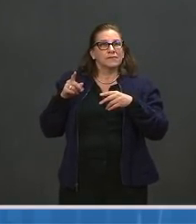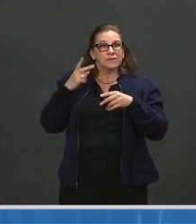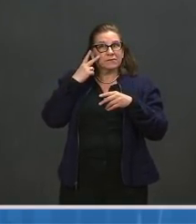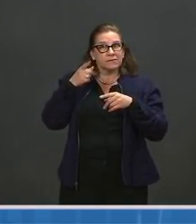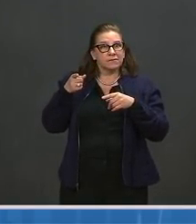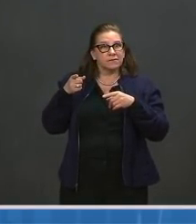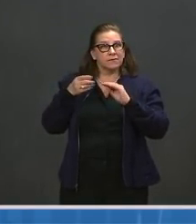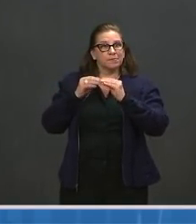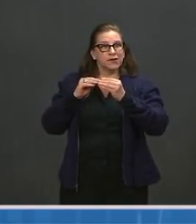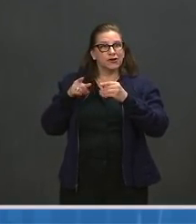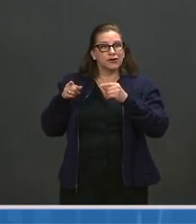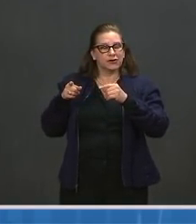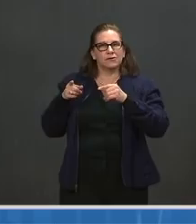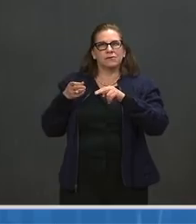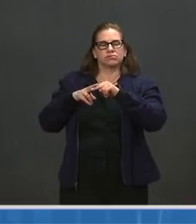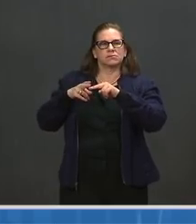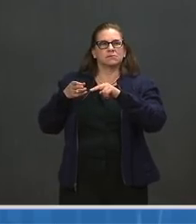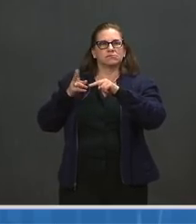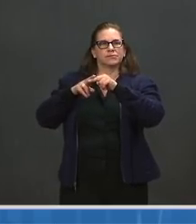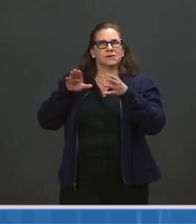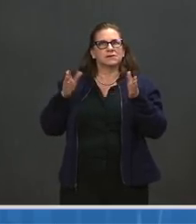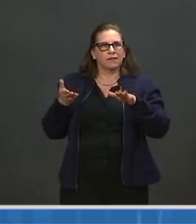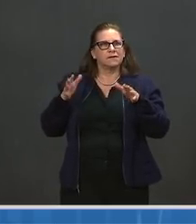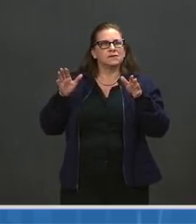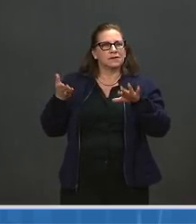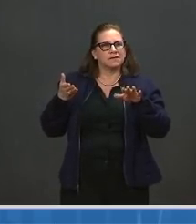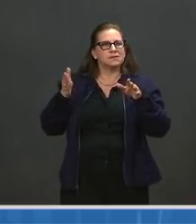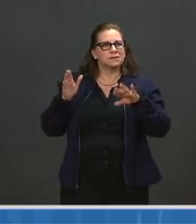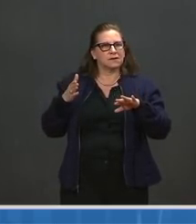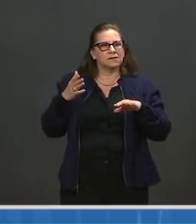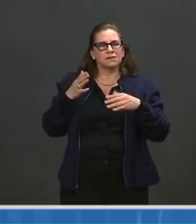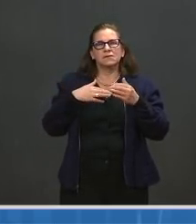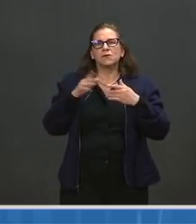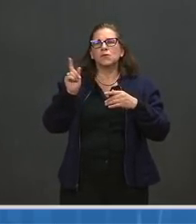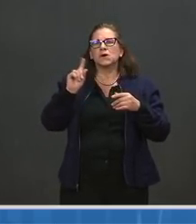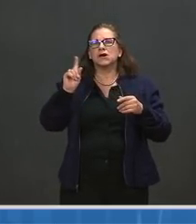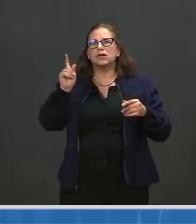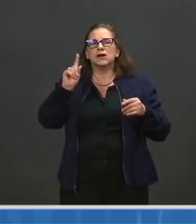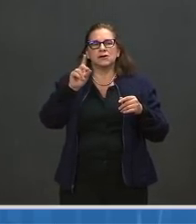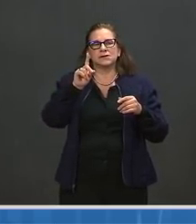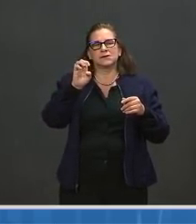So I think the messaging is very consistent. We still need to be vaccinating everyone who is eligible.